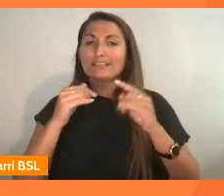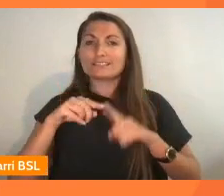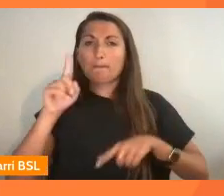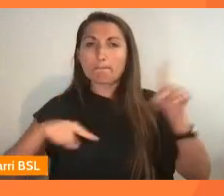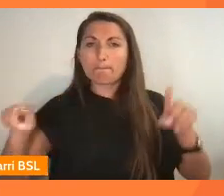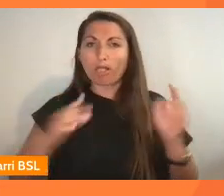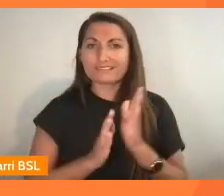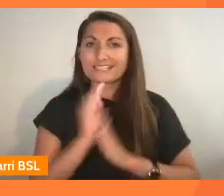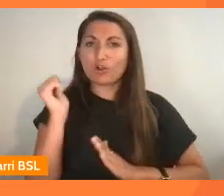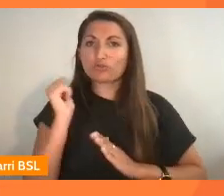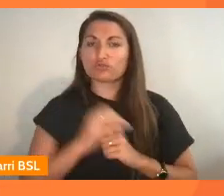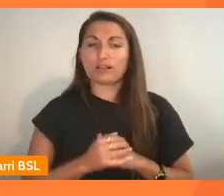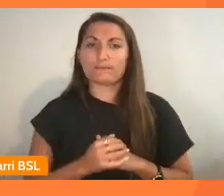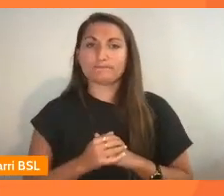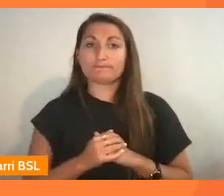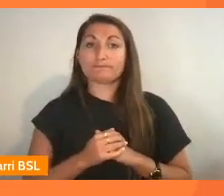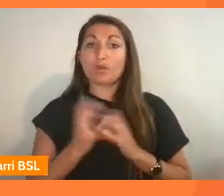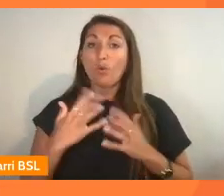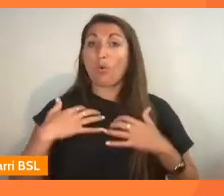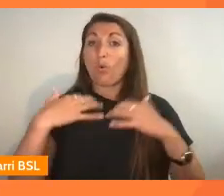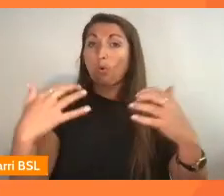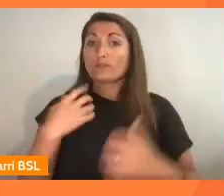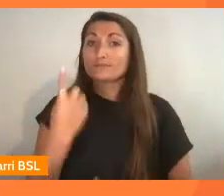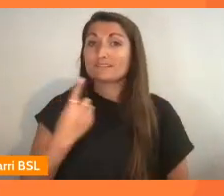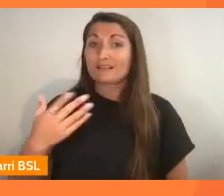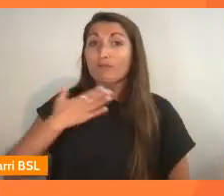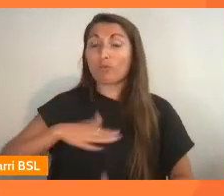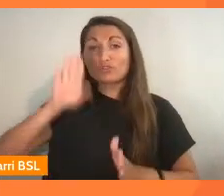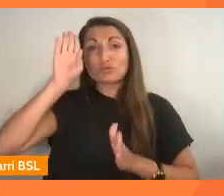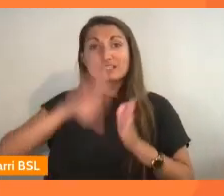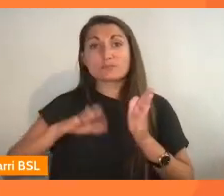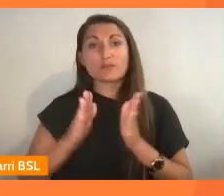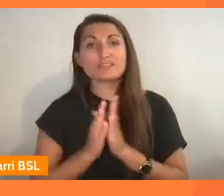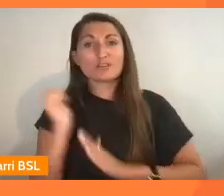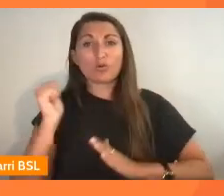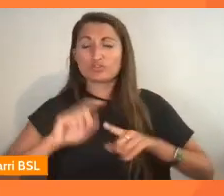Audiences want to experience culture in different ways and they want to